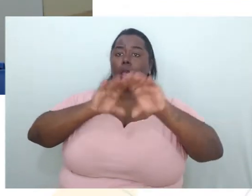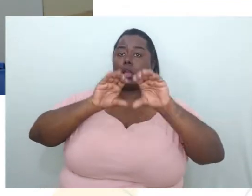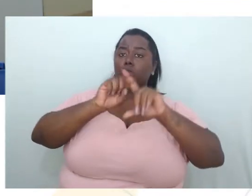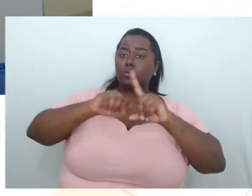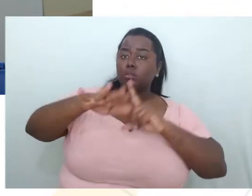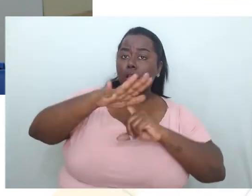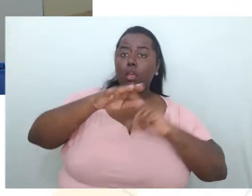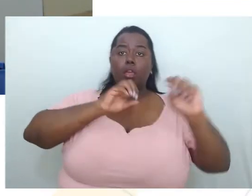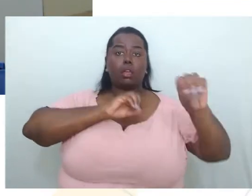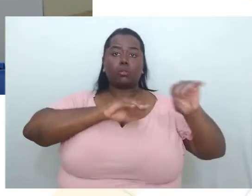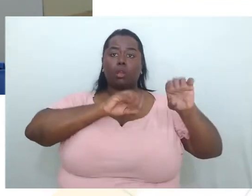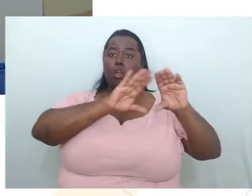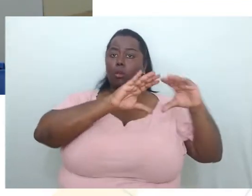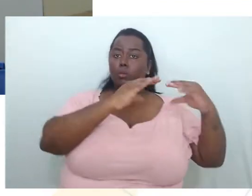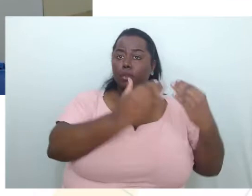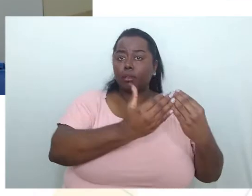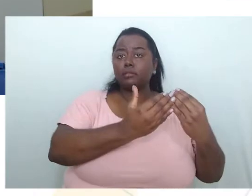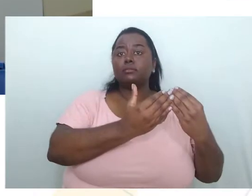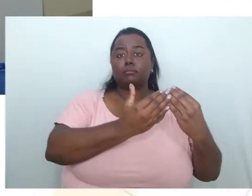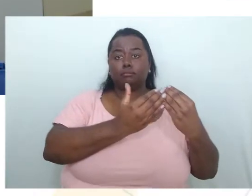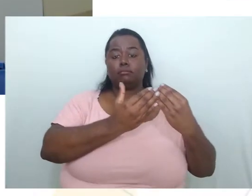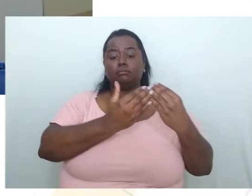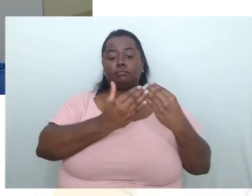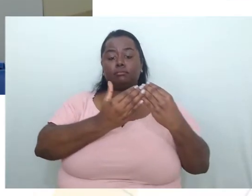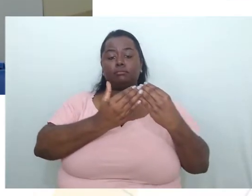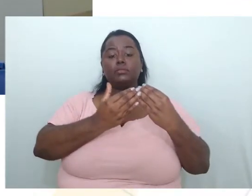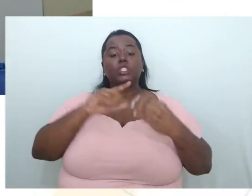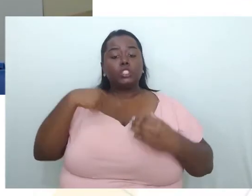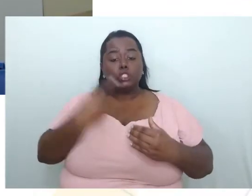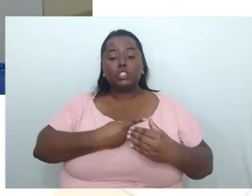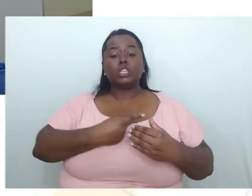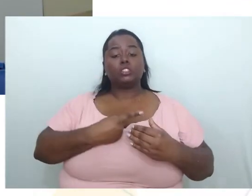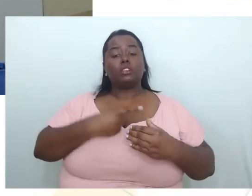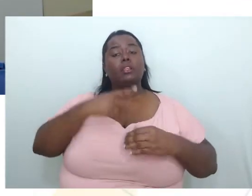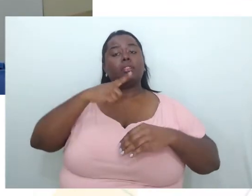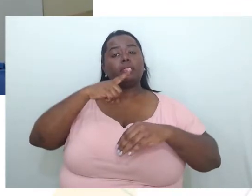you educate a community now. I'm taking some time to explain this point or talk